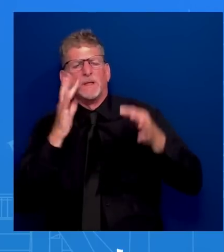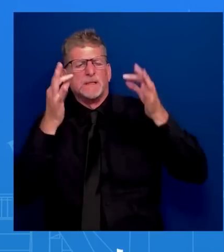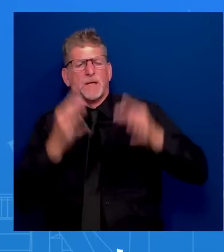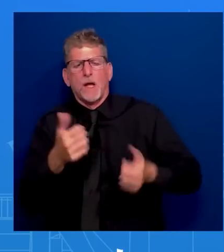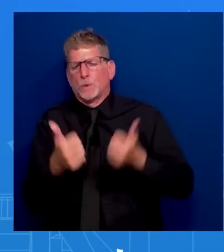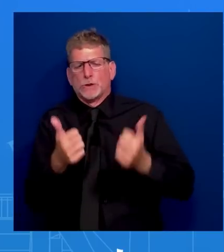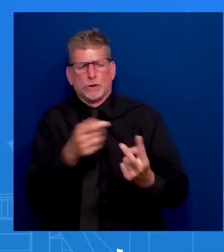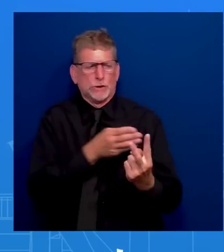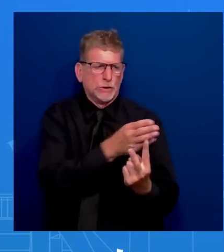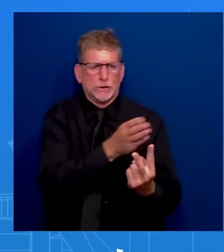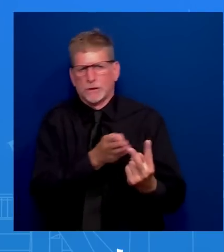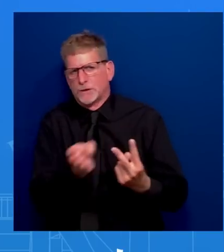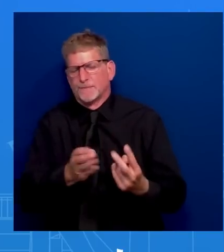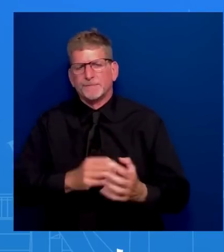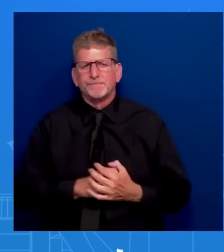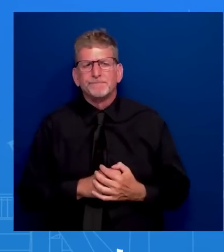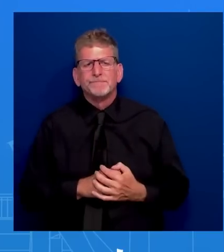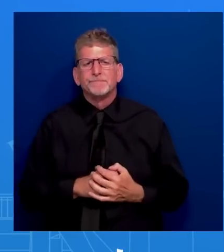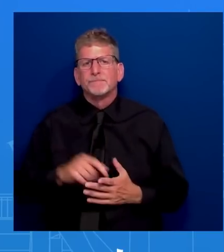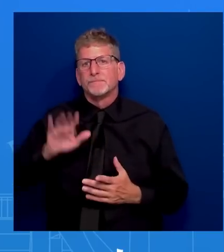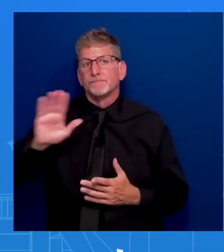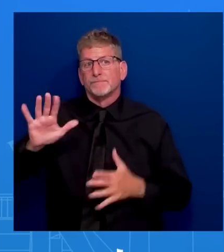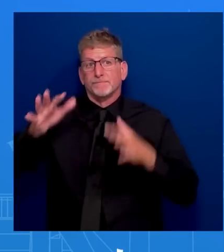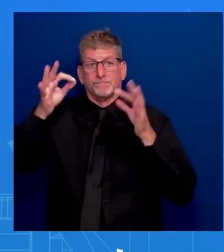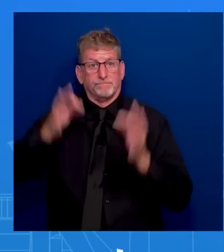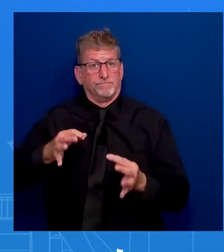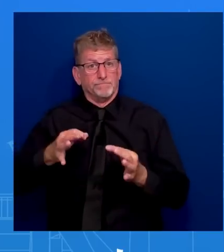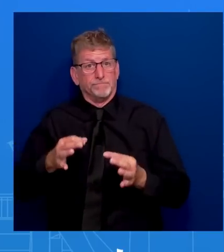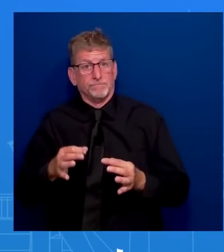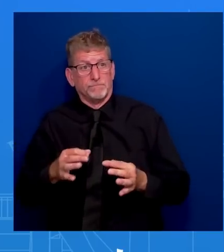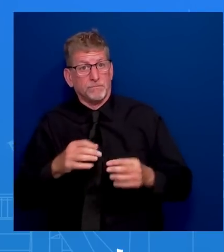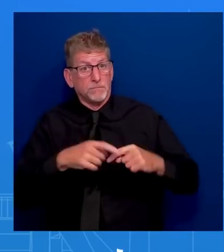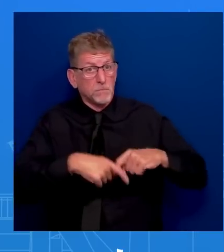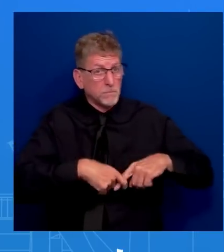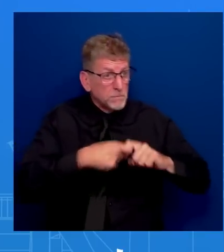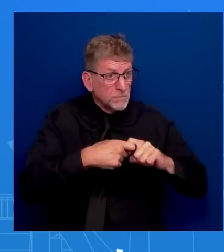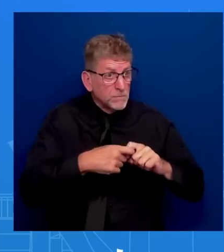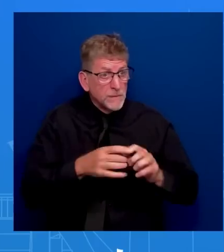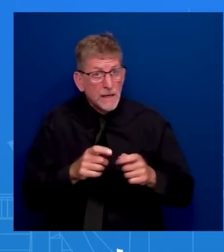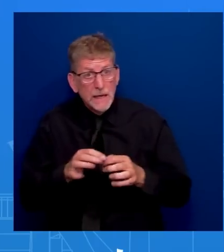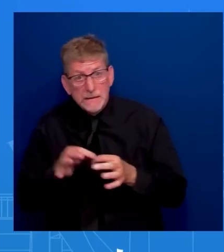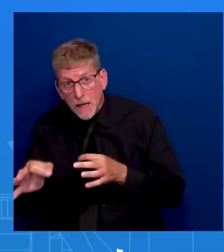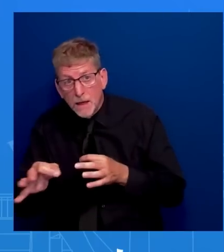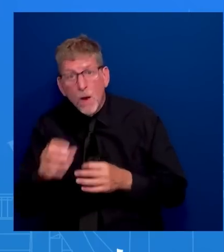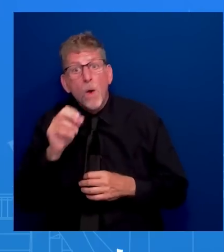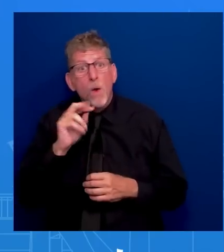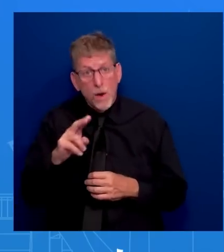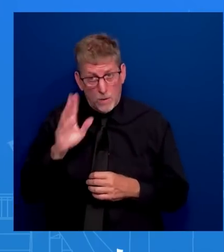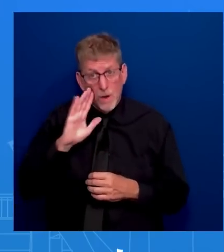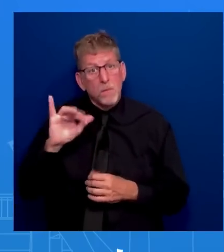and cancellation or any sort of relief is left for another time? Ms. Jean-Pierre: So when it comes to the -- to the pause -- I know there's the pause